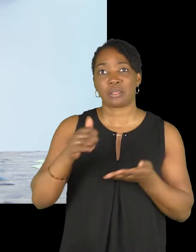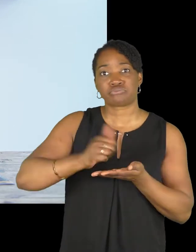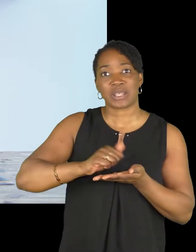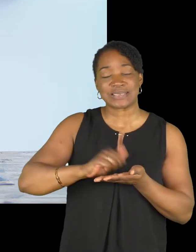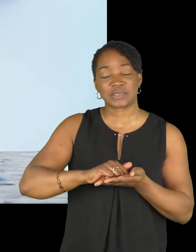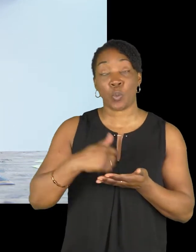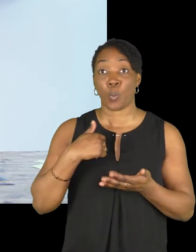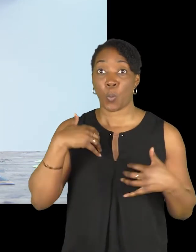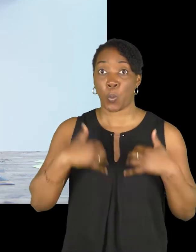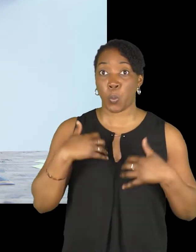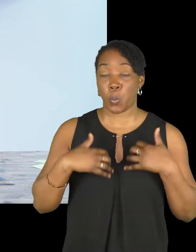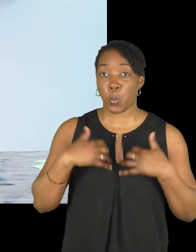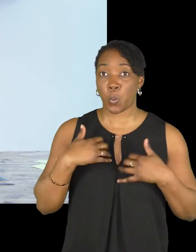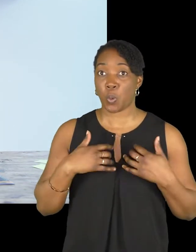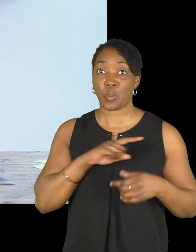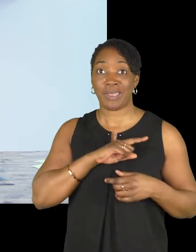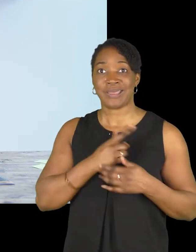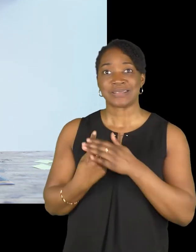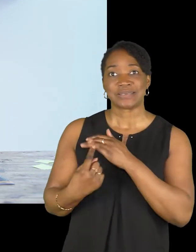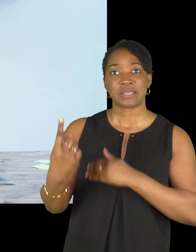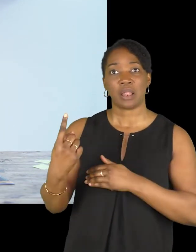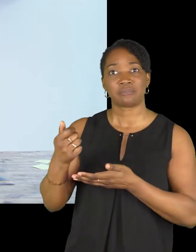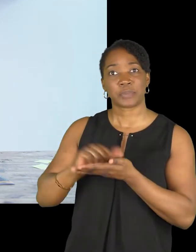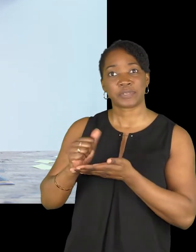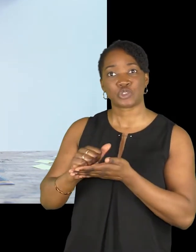I said, I was very interested in self-published materials, I was very interested in self-organised